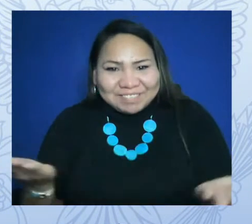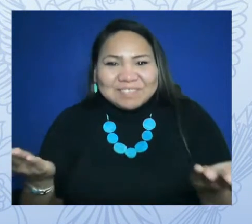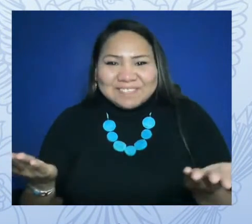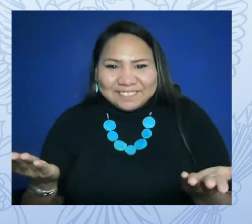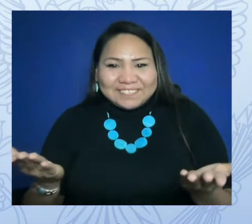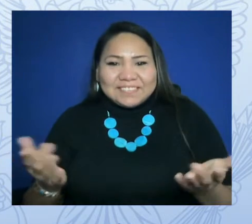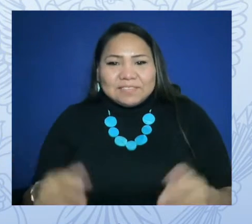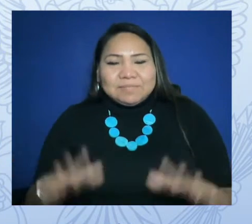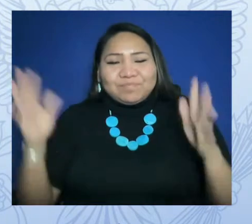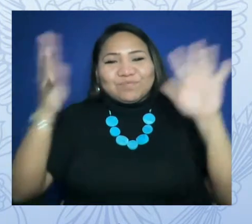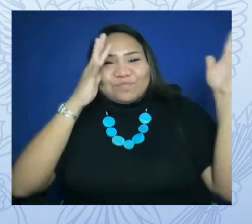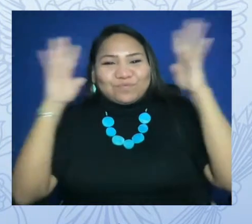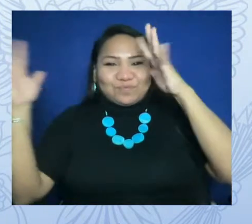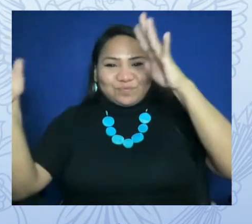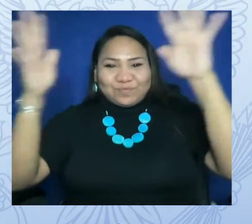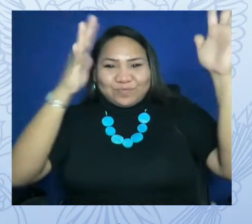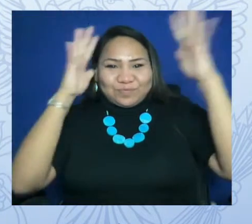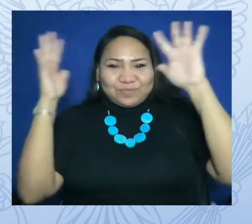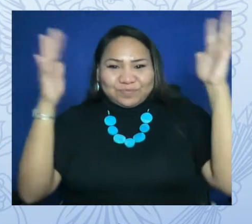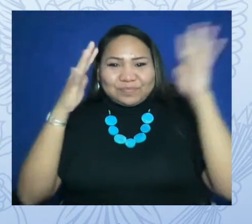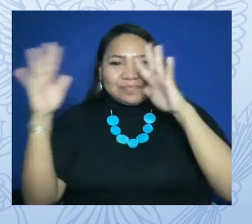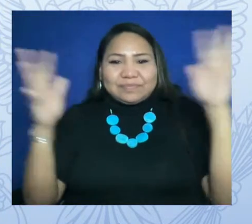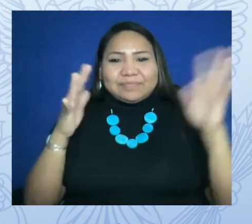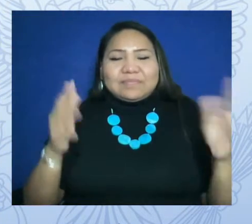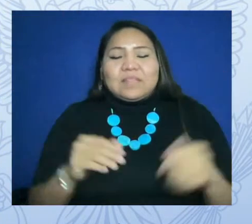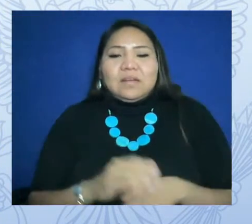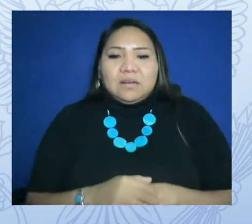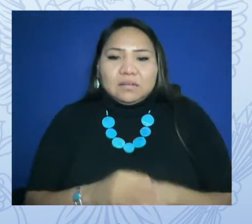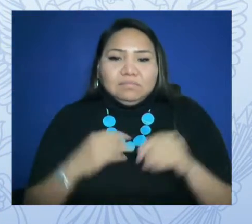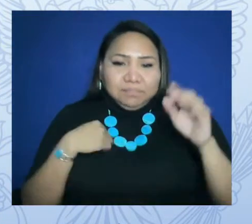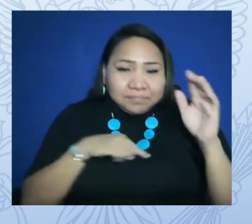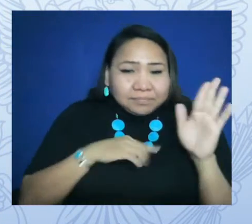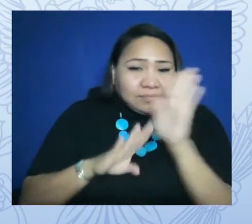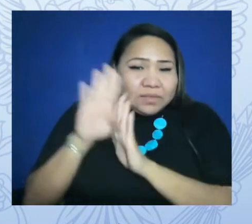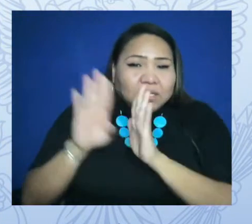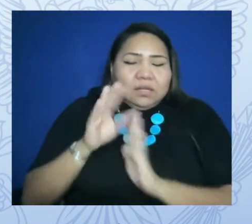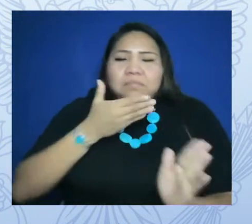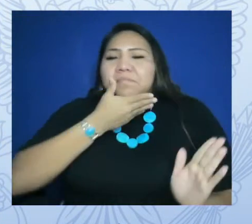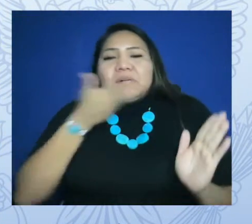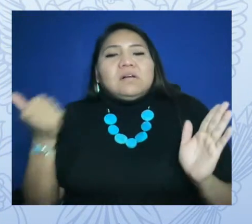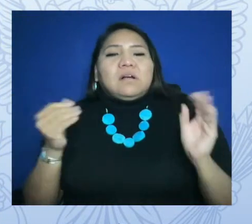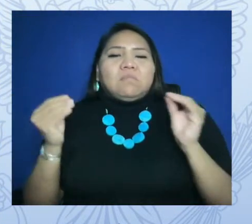And as we build a brighter tomorrow, all of you are leading the way,